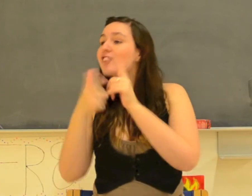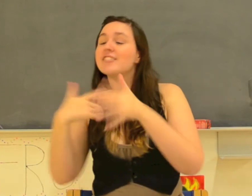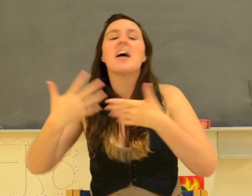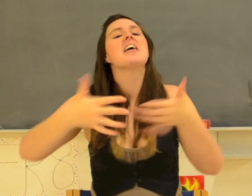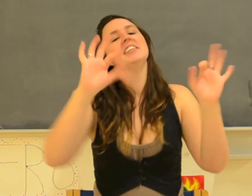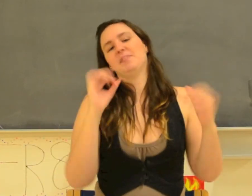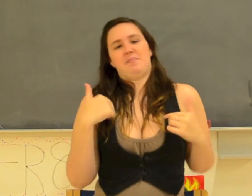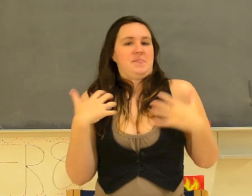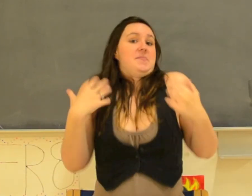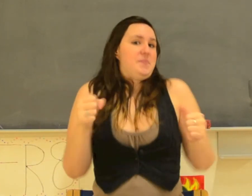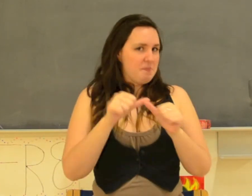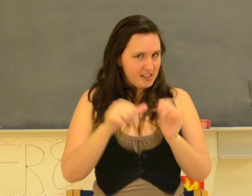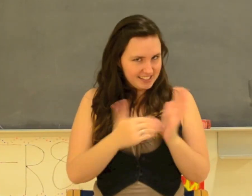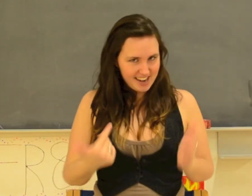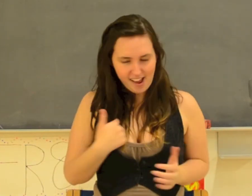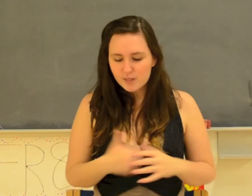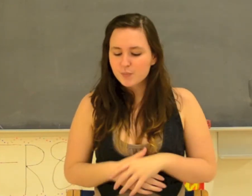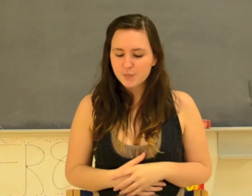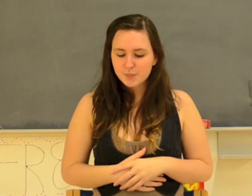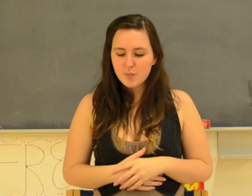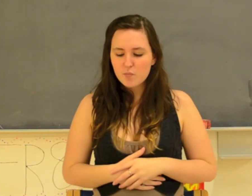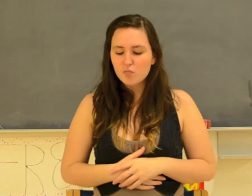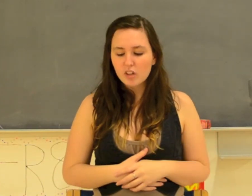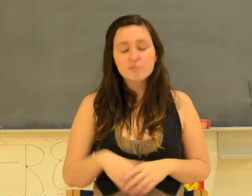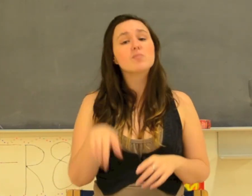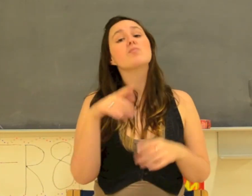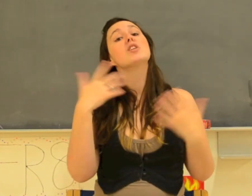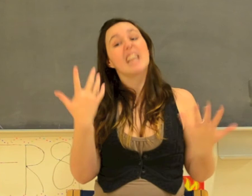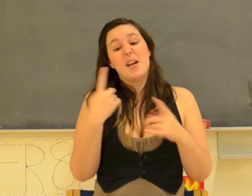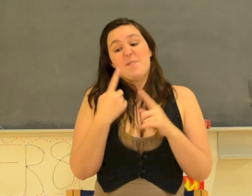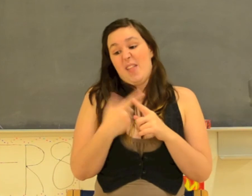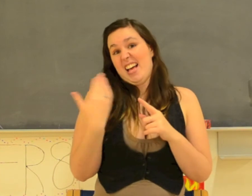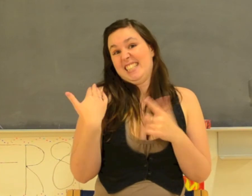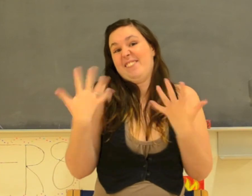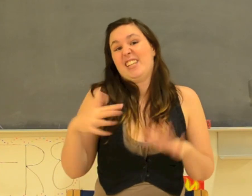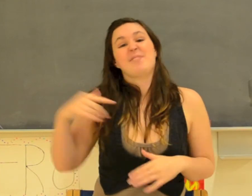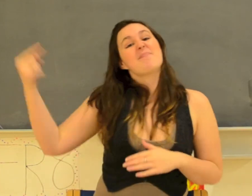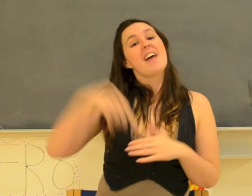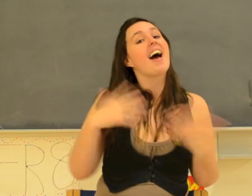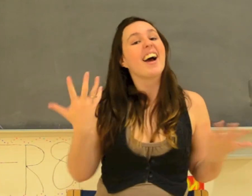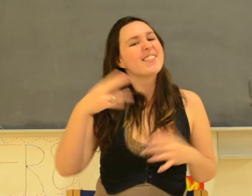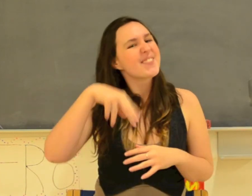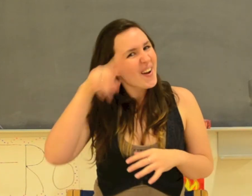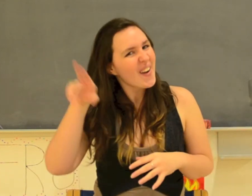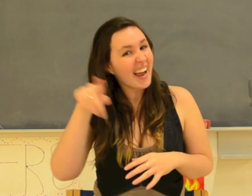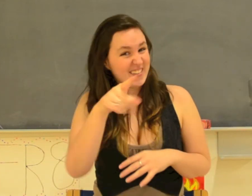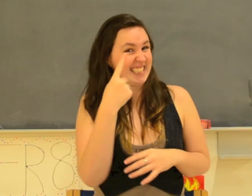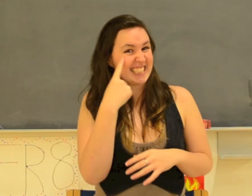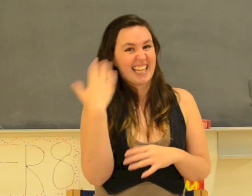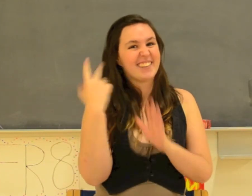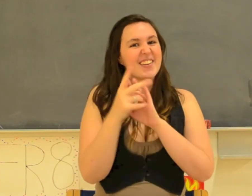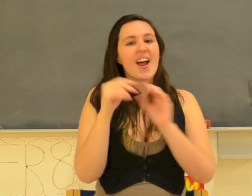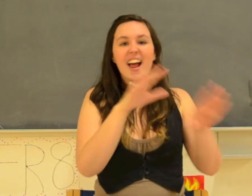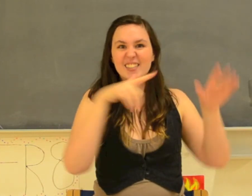trip to the doctors, I am a lot better now. I also recently came back from my trip to Norway in which I also posted a